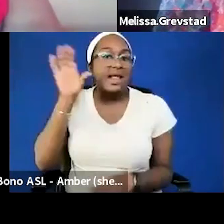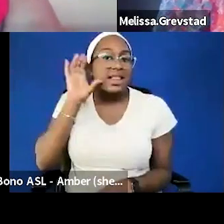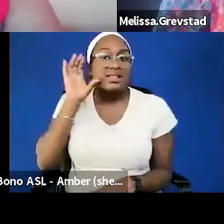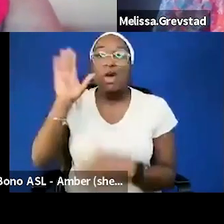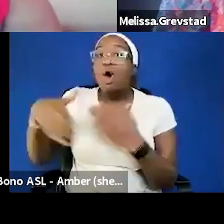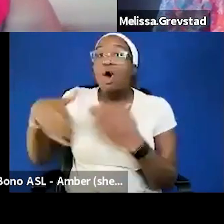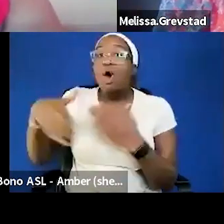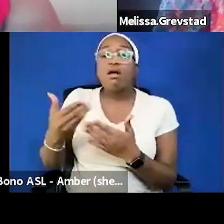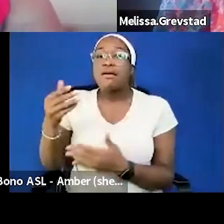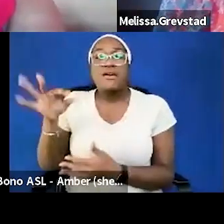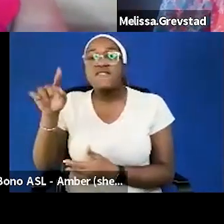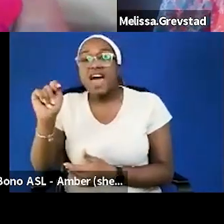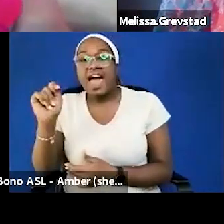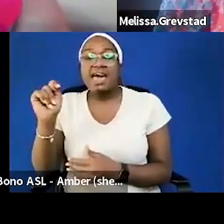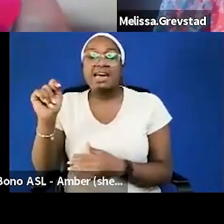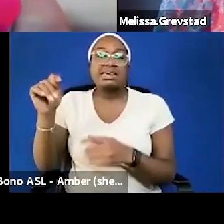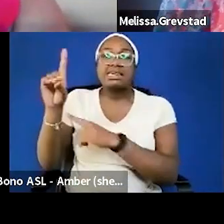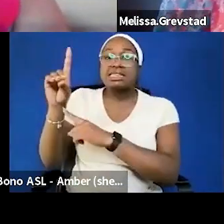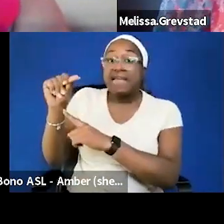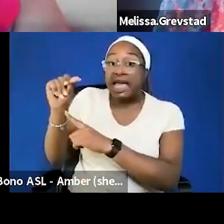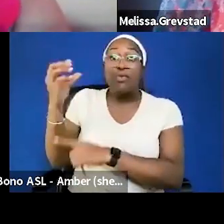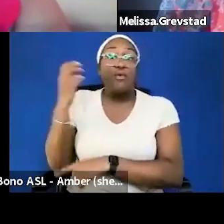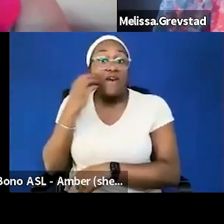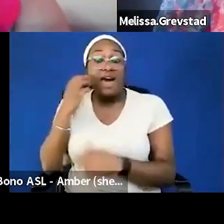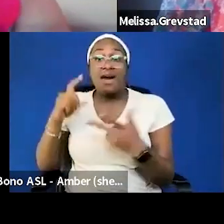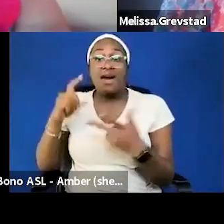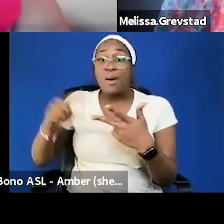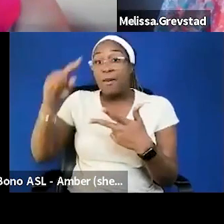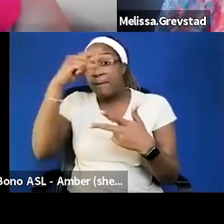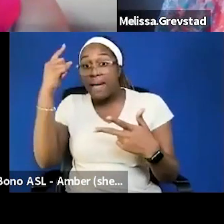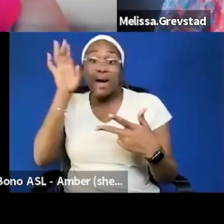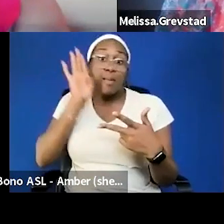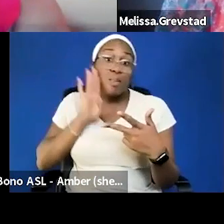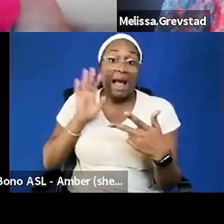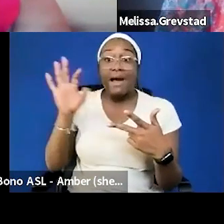We need to listen to the disabled fat people. We need to listen to the black and brown fat people, all of the folks that look a little